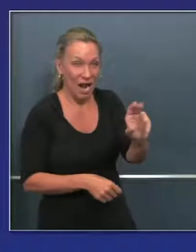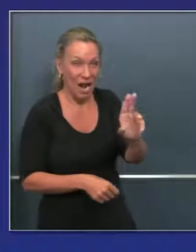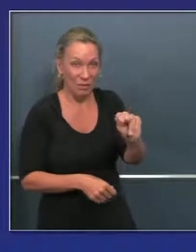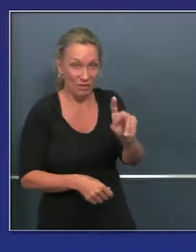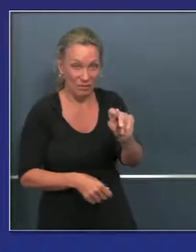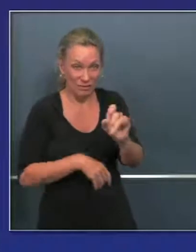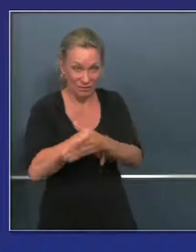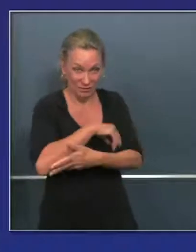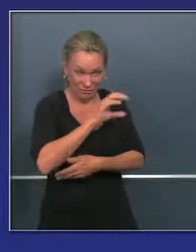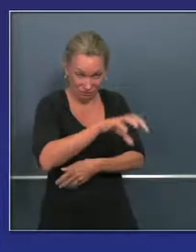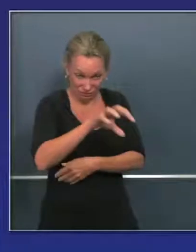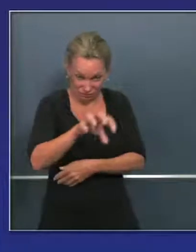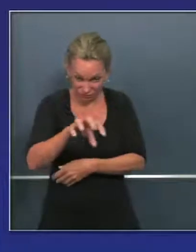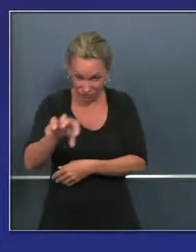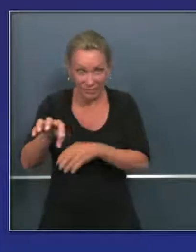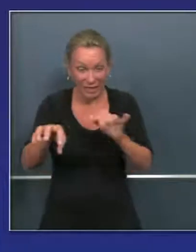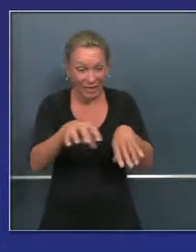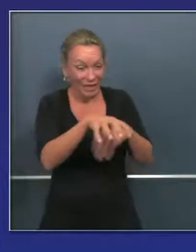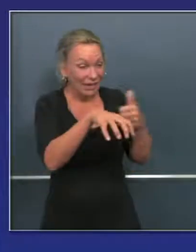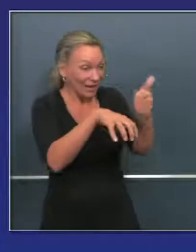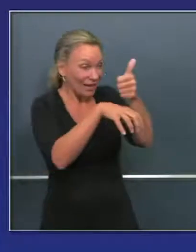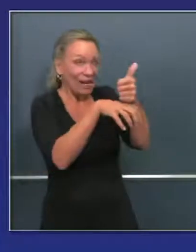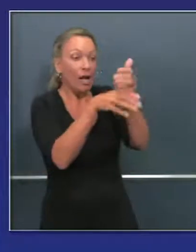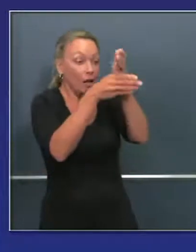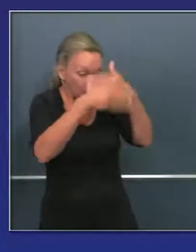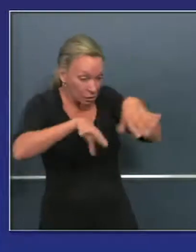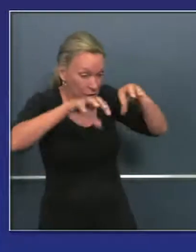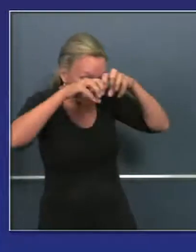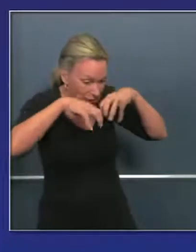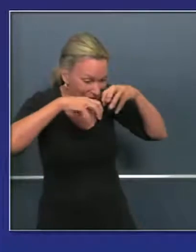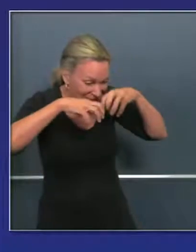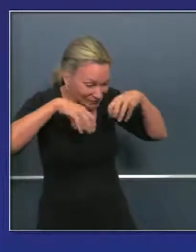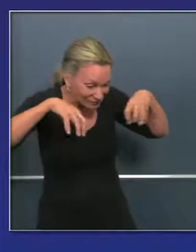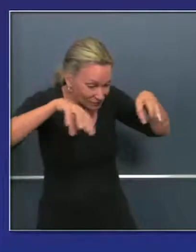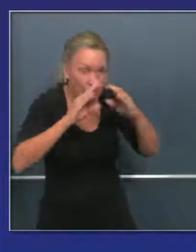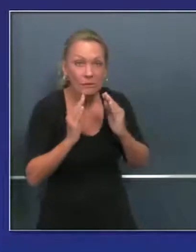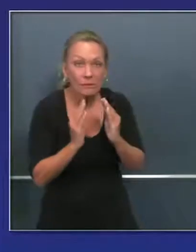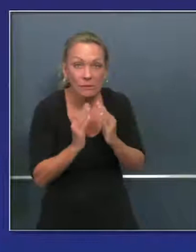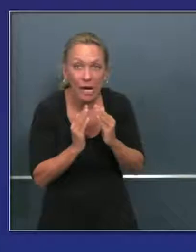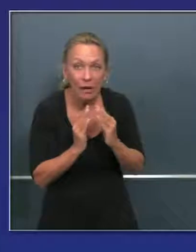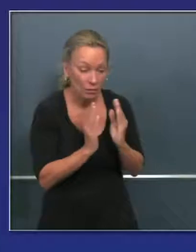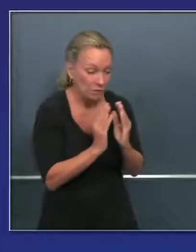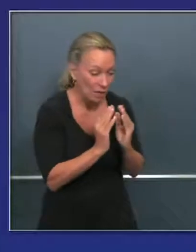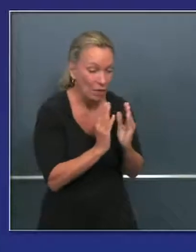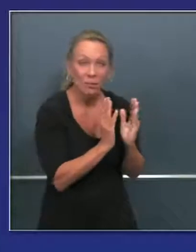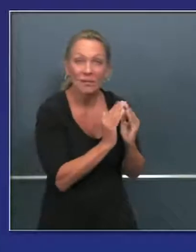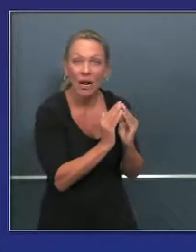former small business person helped educate on the rules and procedures but moreover remind people we